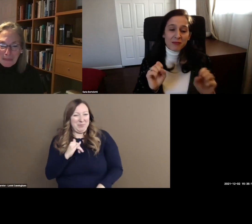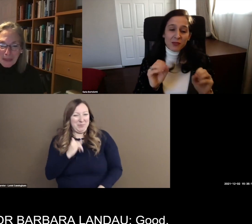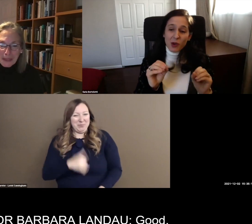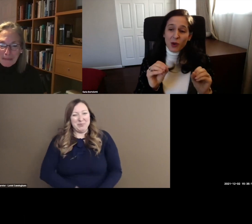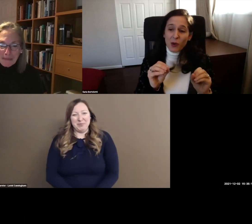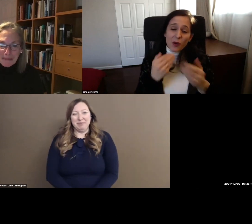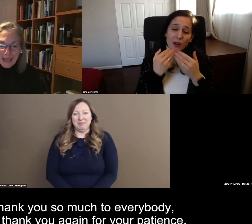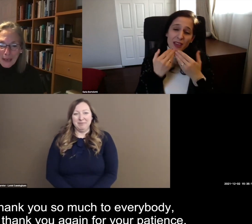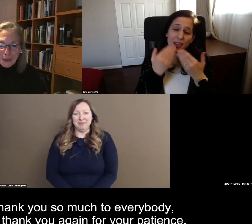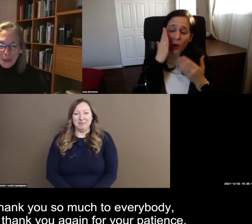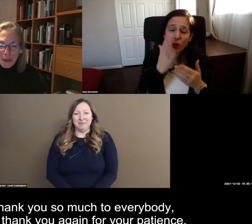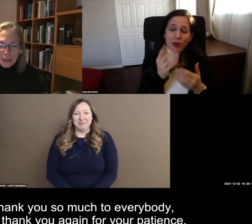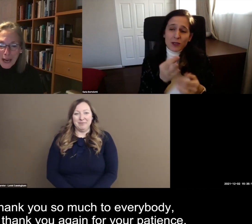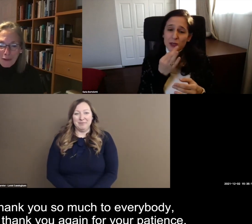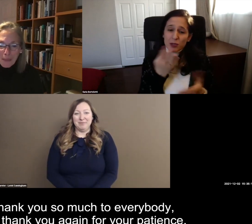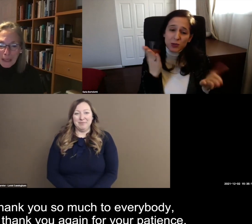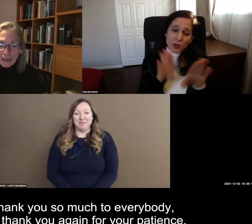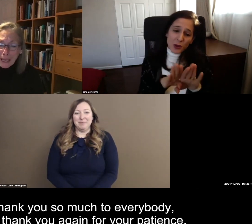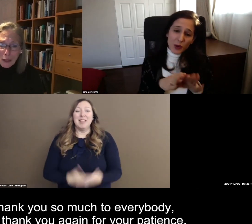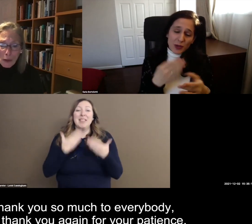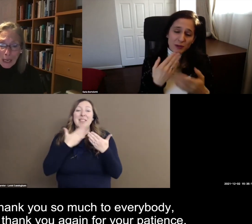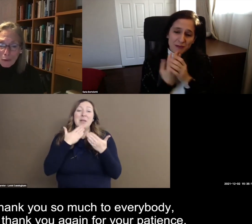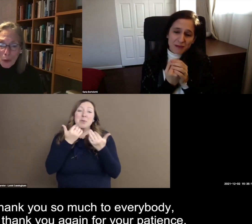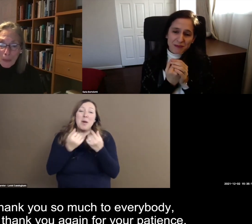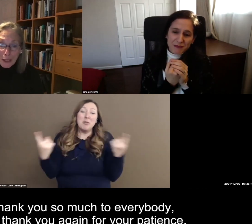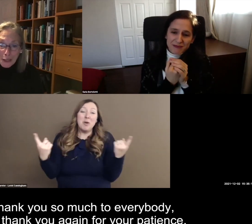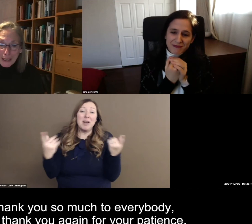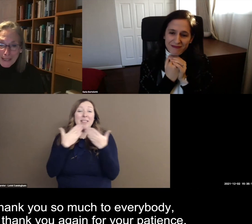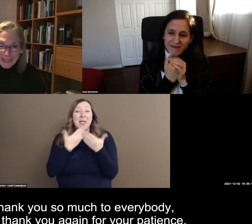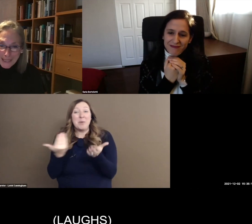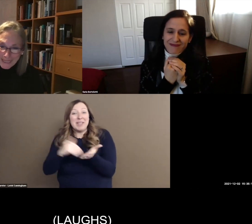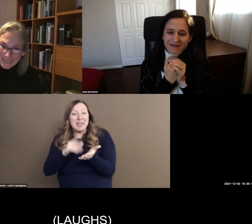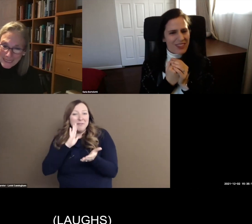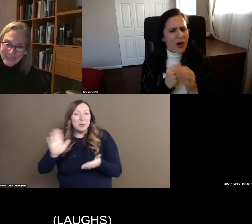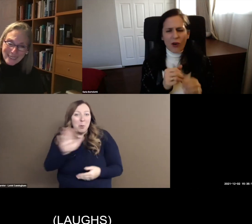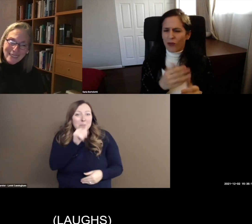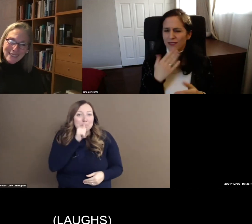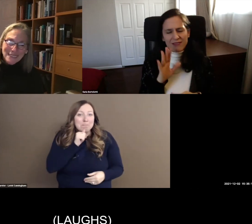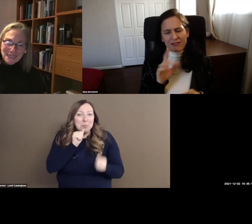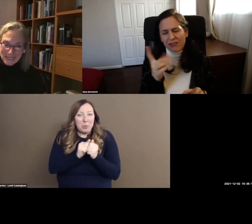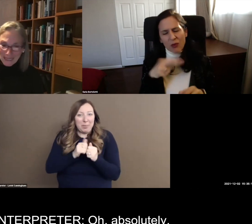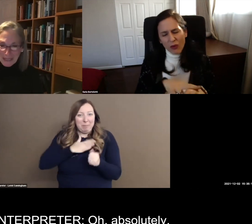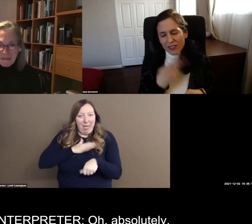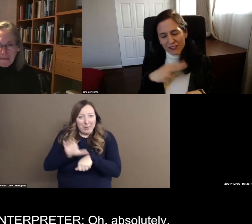good thank you so much to everybody and thank you again for your patience